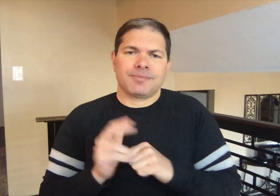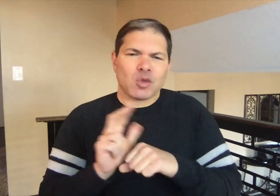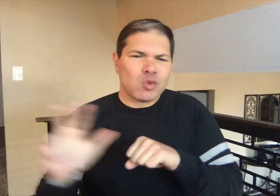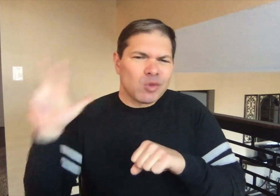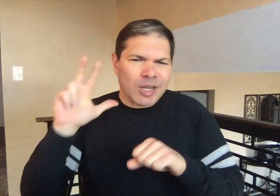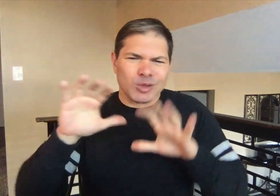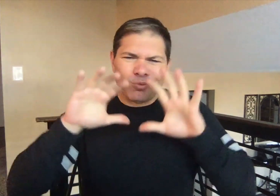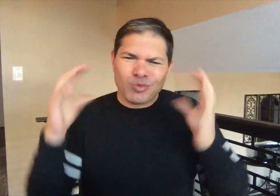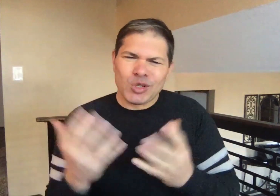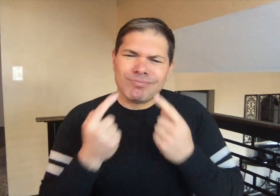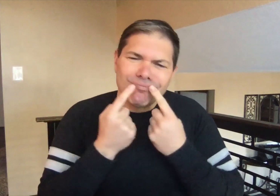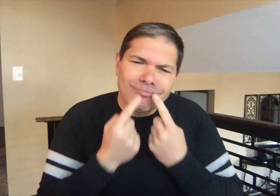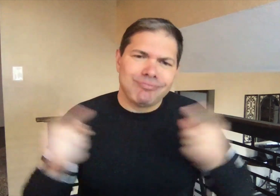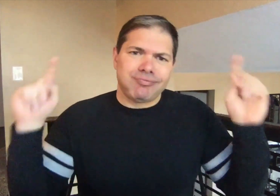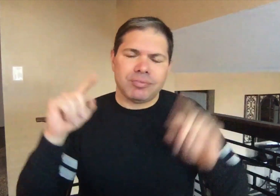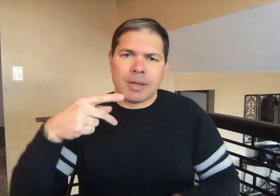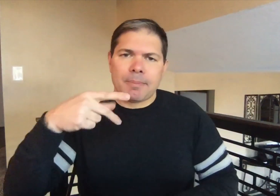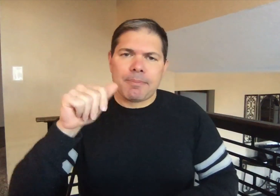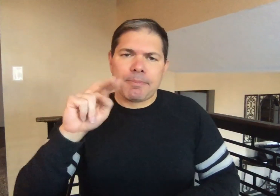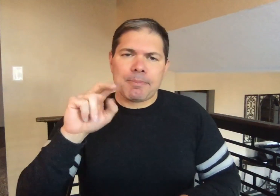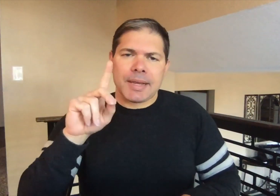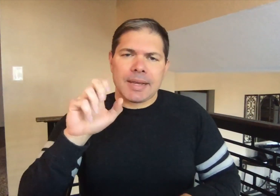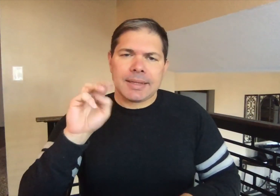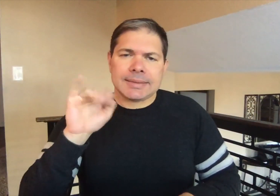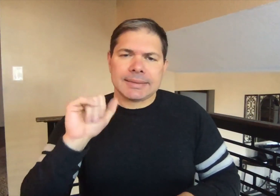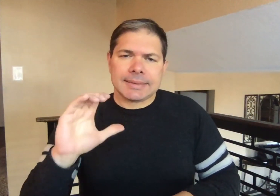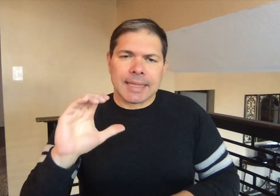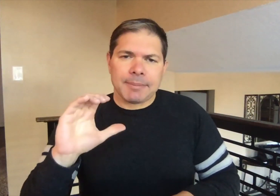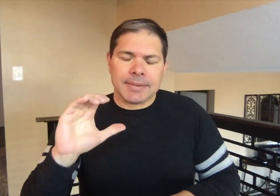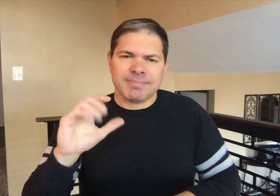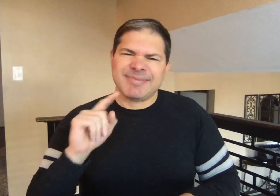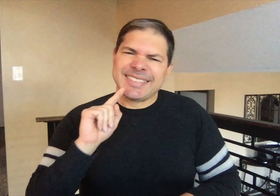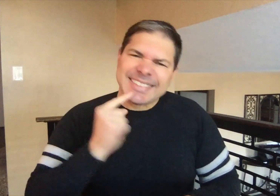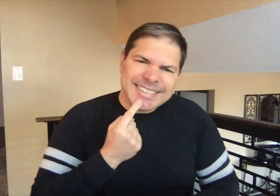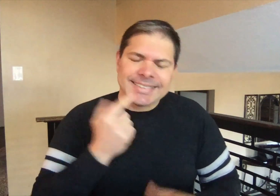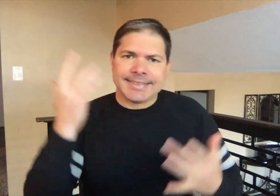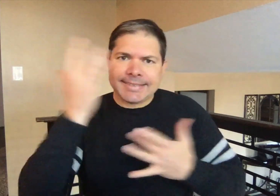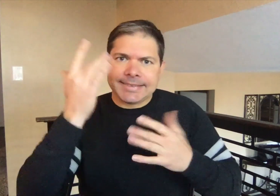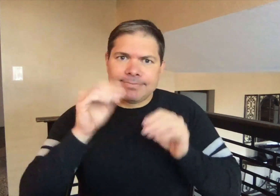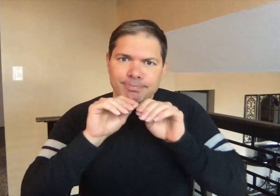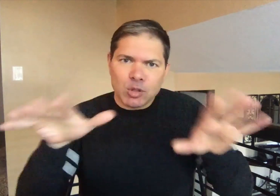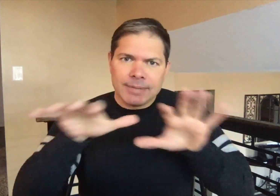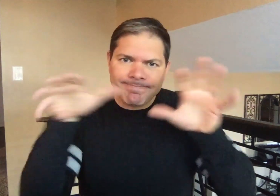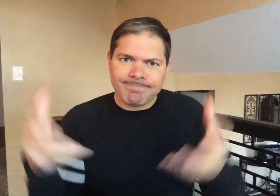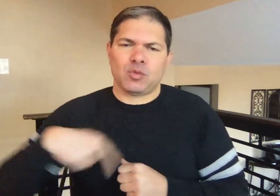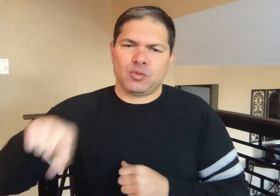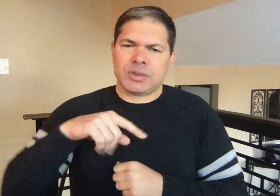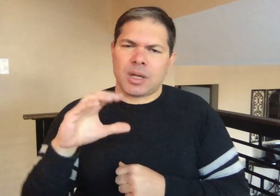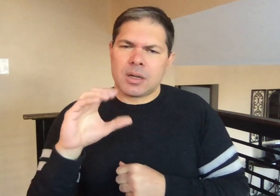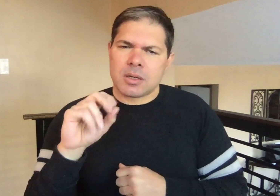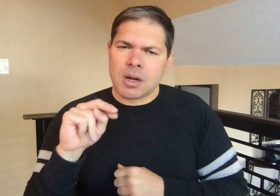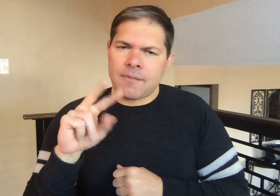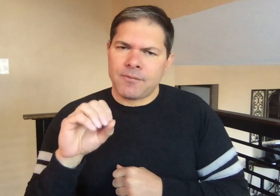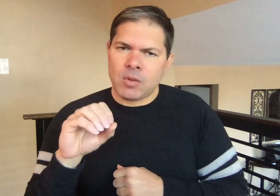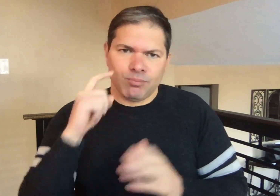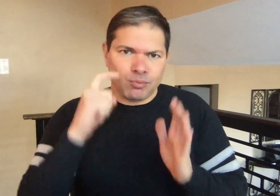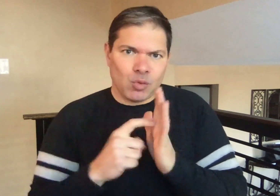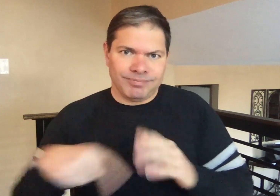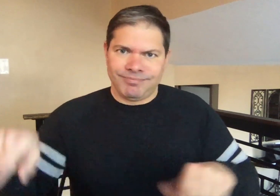3 weeks ago it was announced worldwide that COVID-19 was a pandemic a serious illness that has spread rapidly throughout the world. We at Convo have noticed as many of you